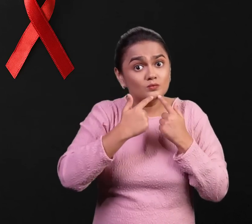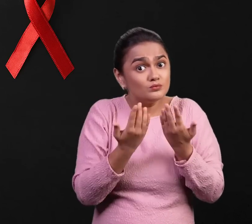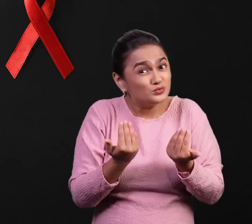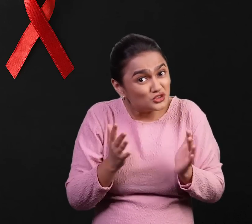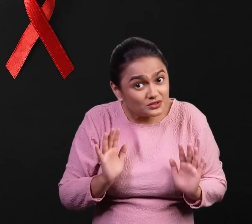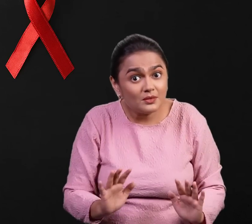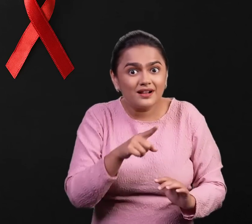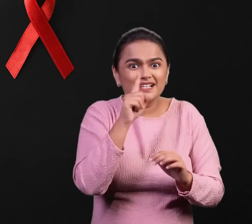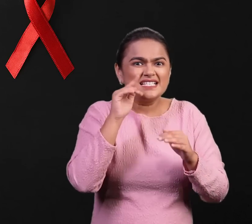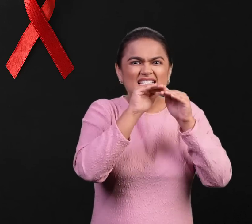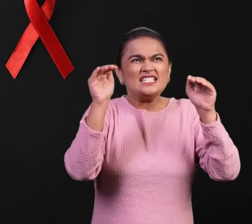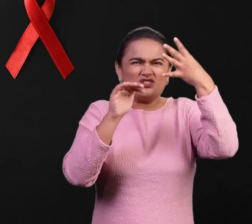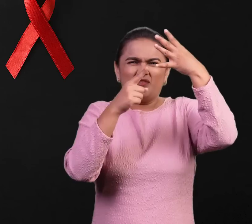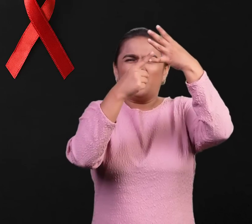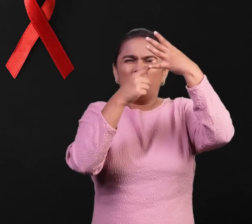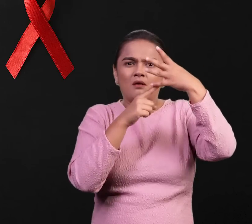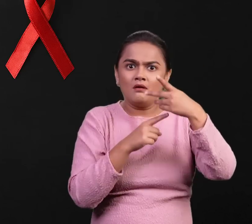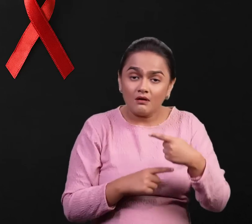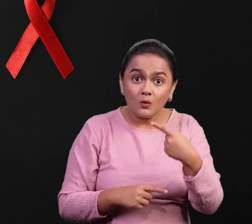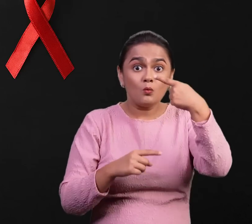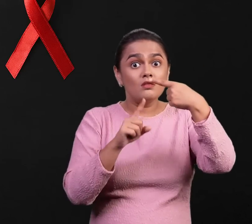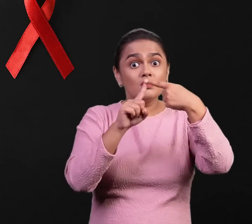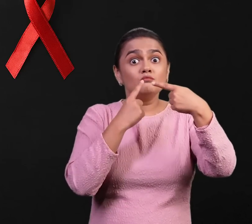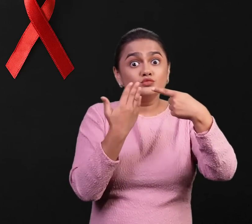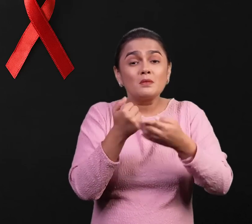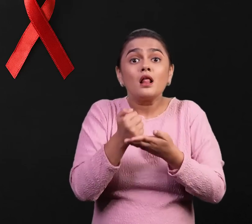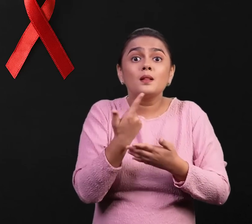They can recover from Stage IV to Stage I, with right medications.